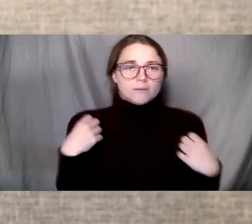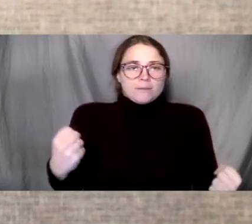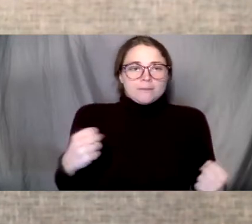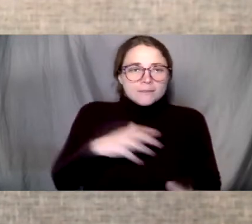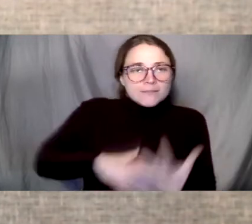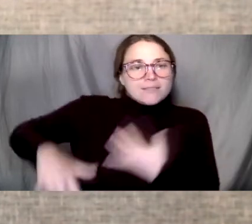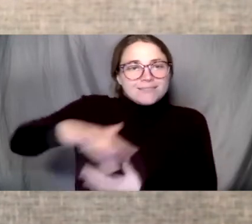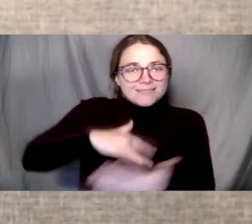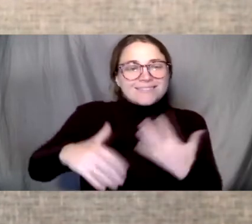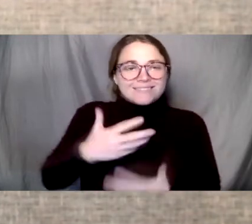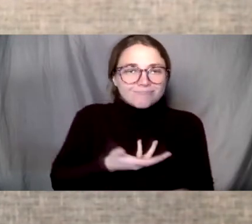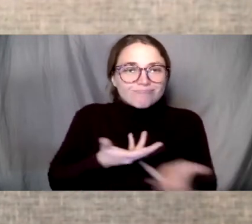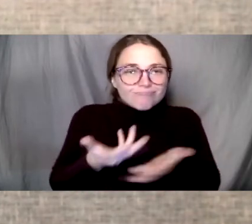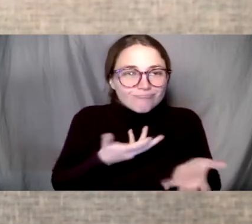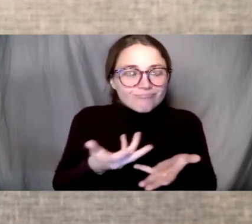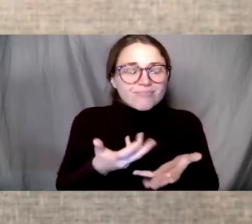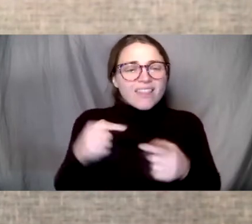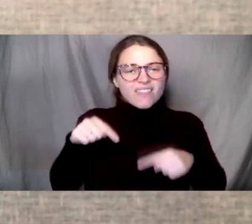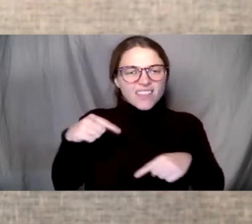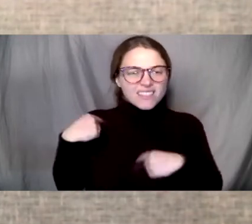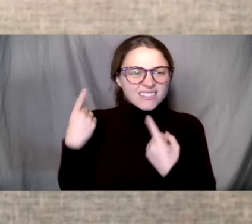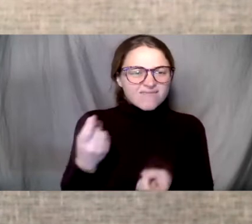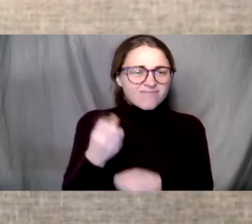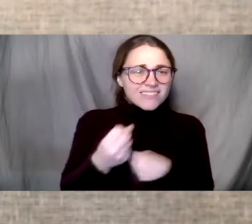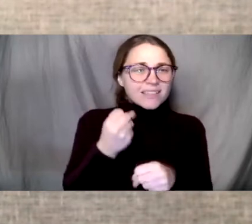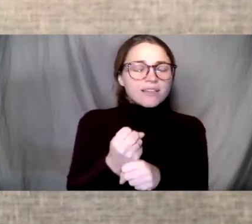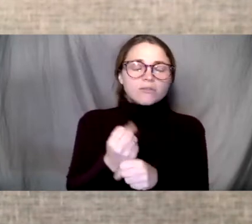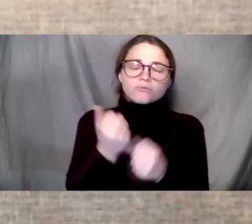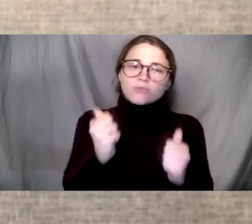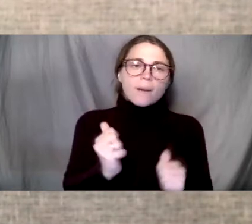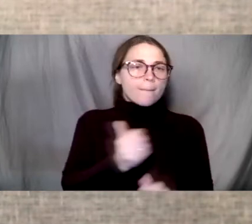we have done all we can to make this the best year possible for students